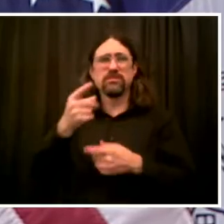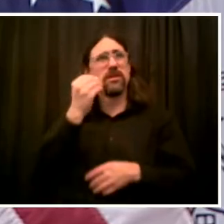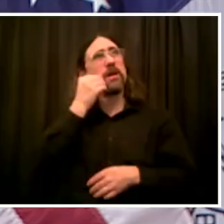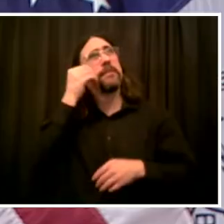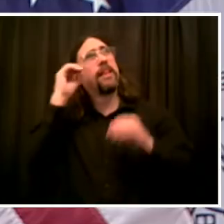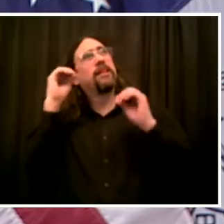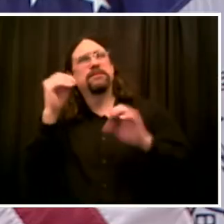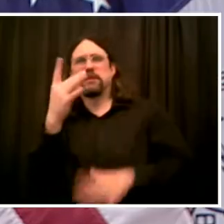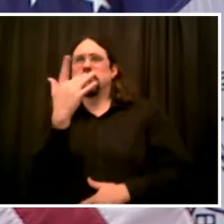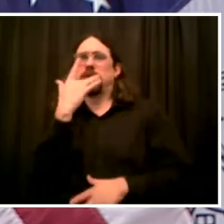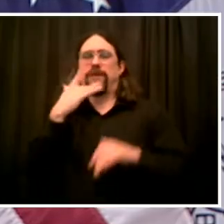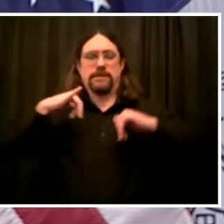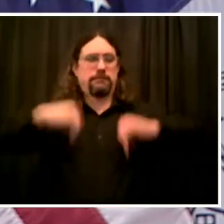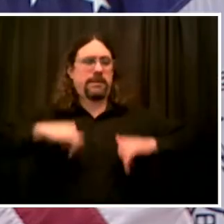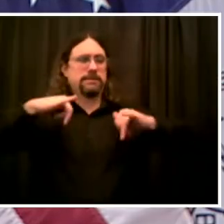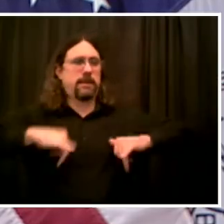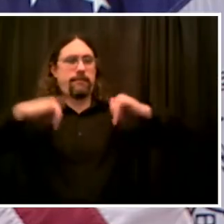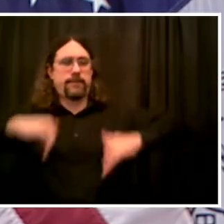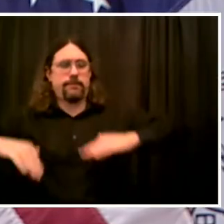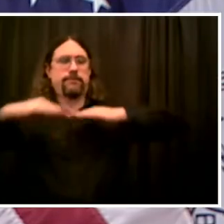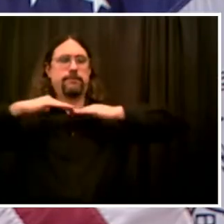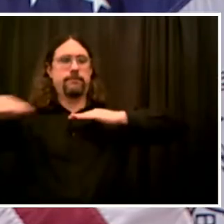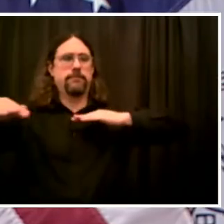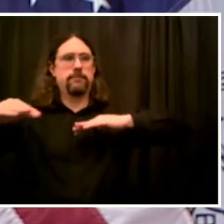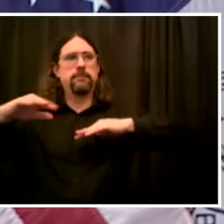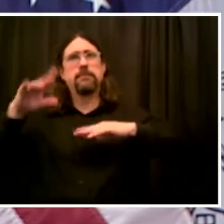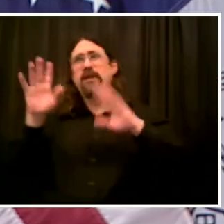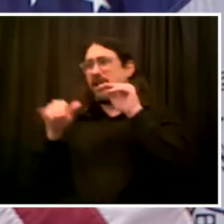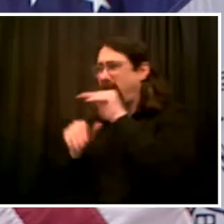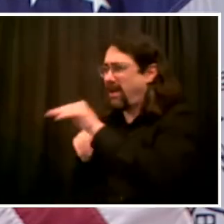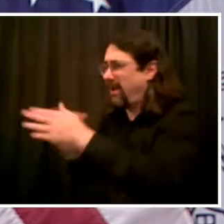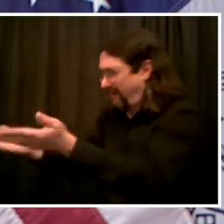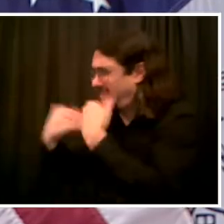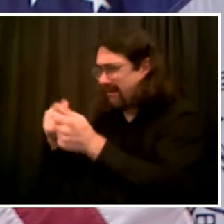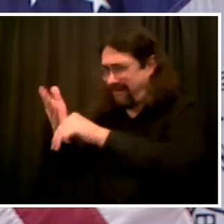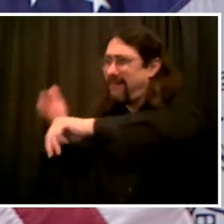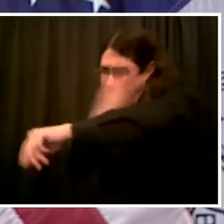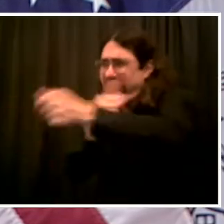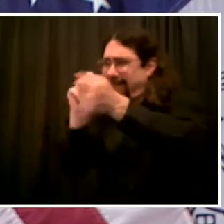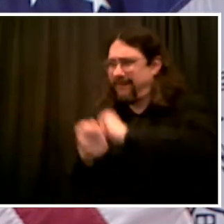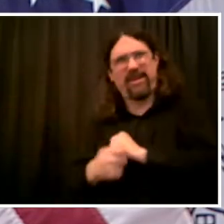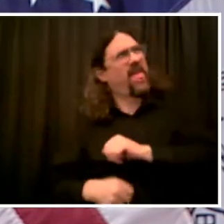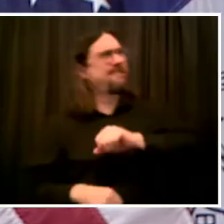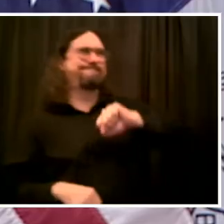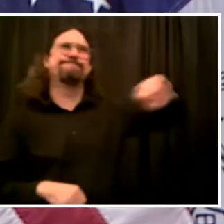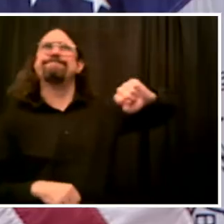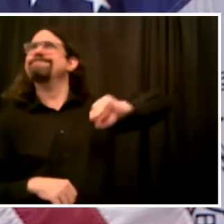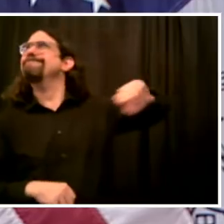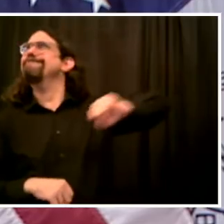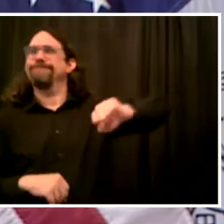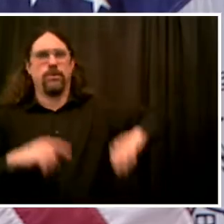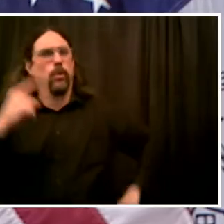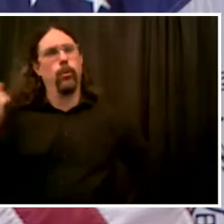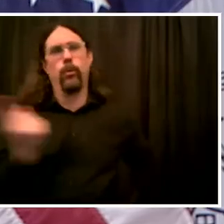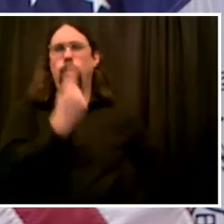DIFFICULT IT IS TO GET SOMEONE WHO IS ON THE STREET HOMELESS TO ACCEPT CHANGE. WERE ADE ALING